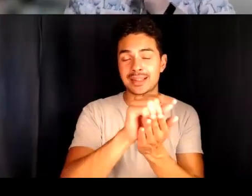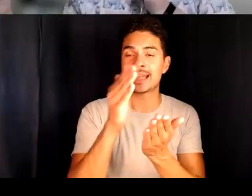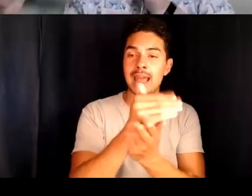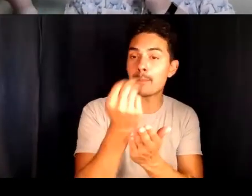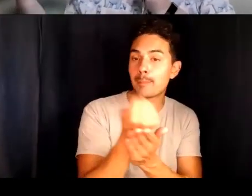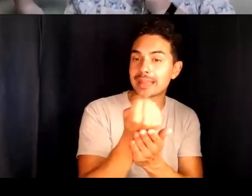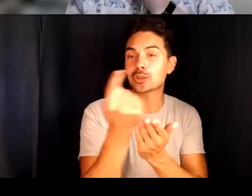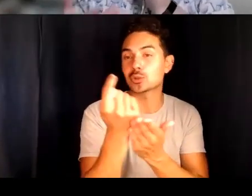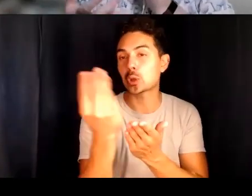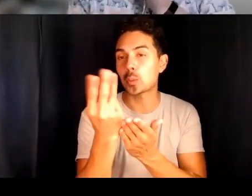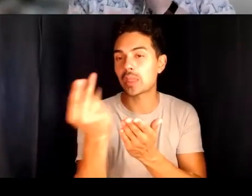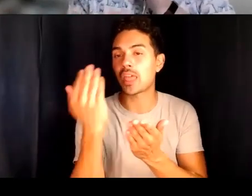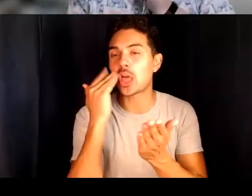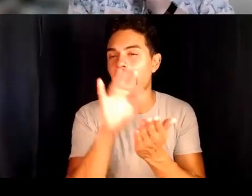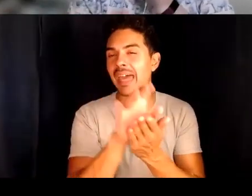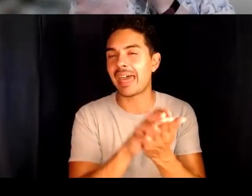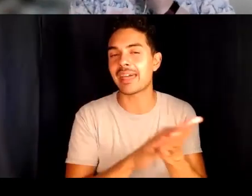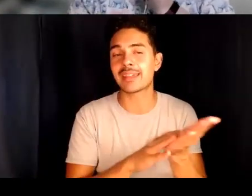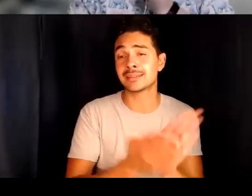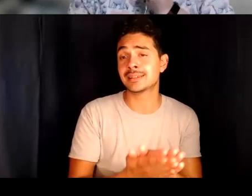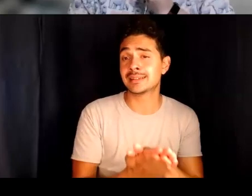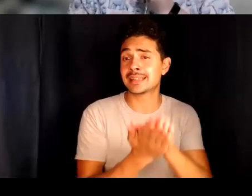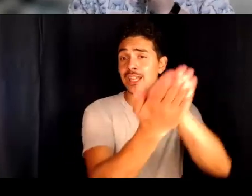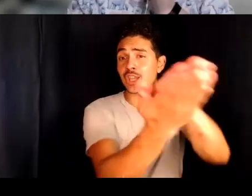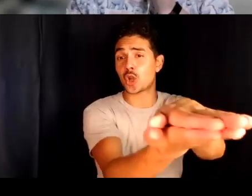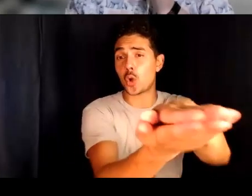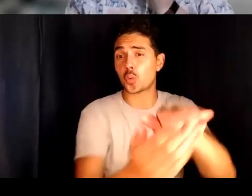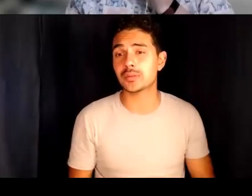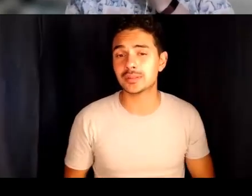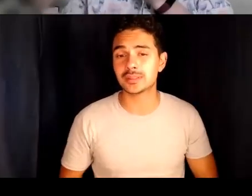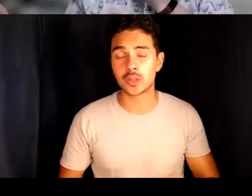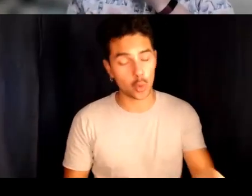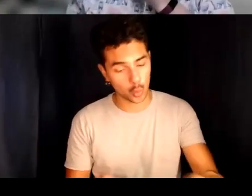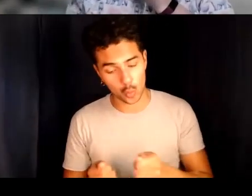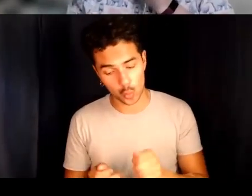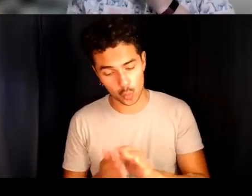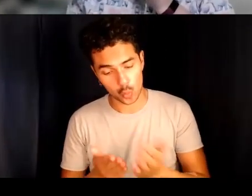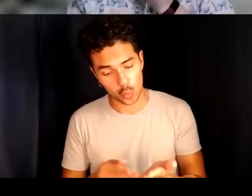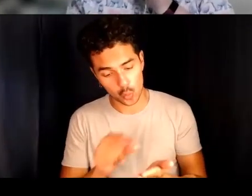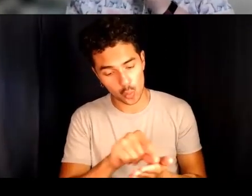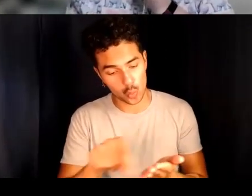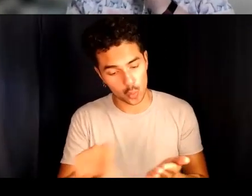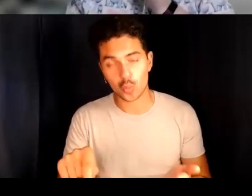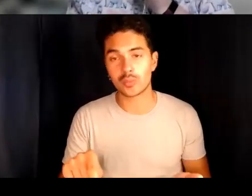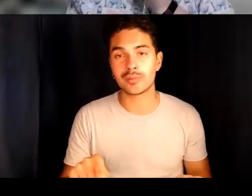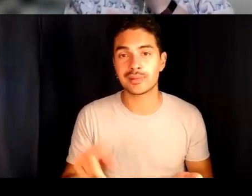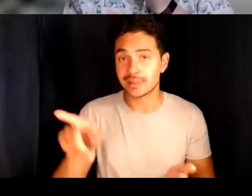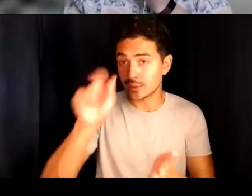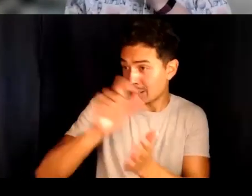Here's a small tab where you can take notes. We're gonna make these phone calls together if you want.